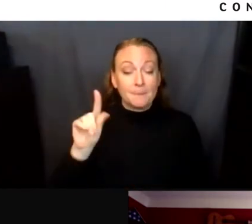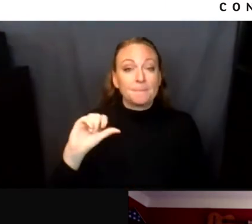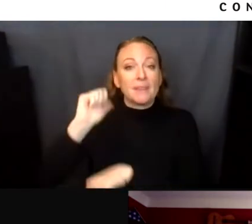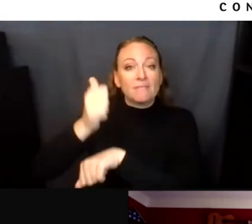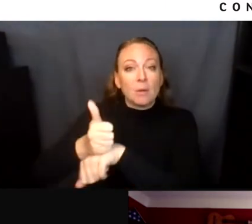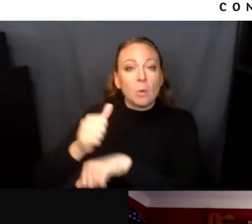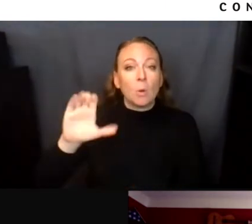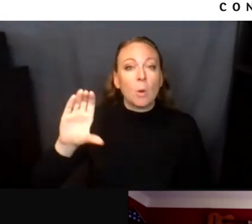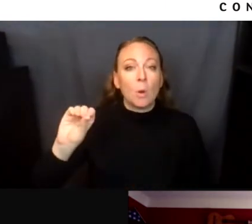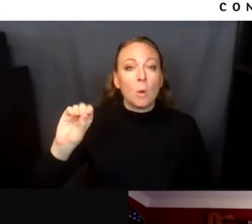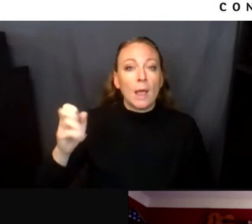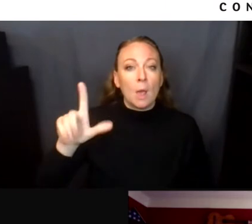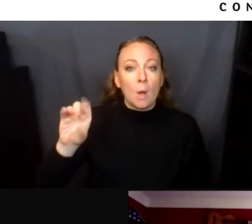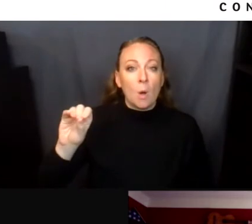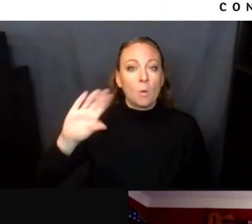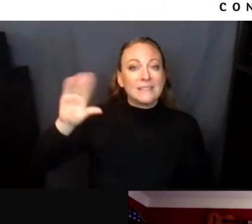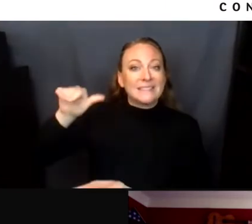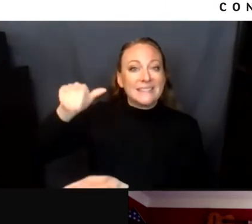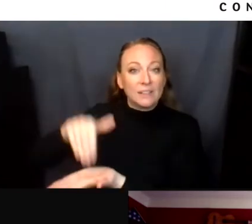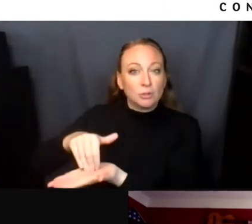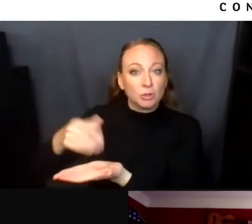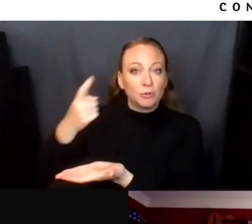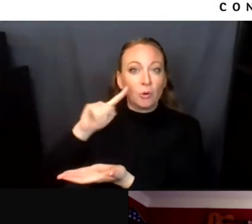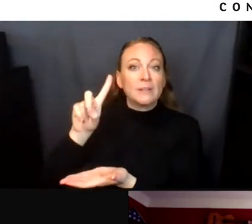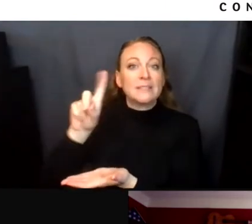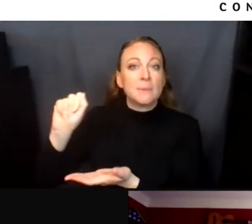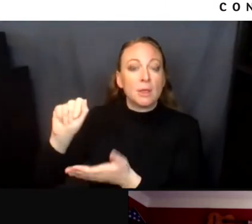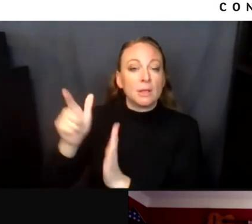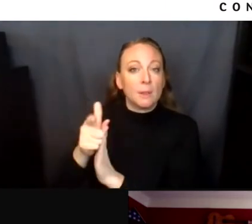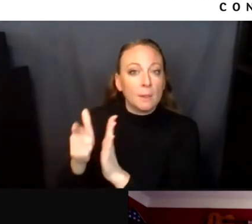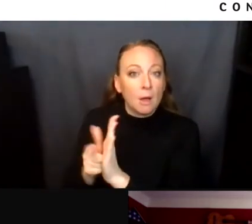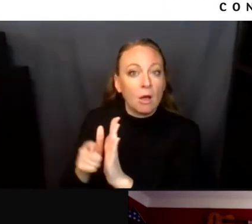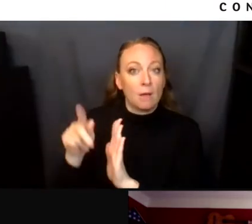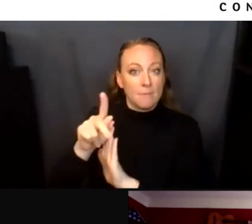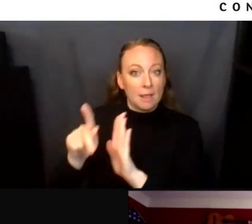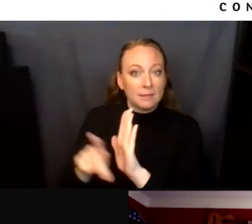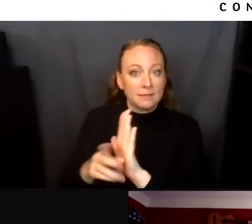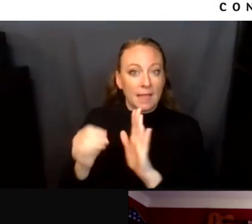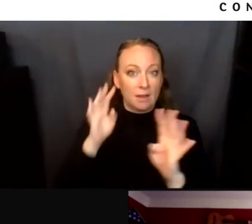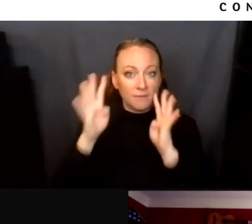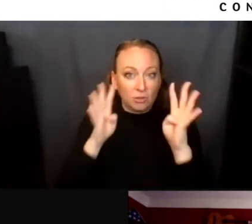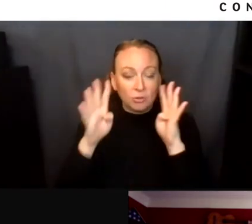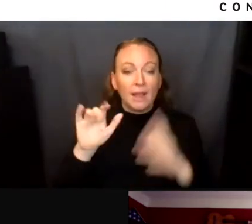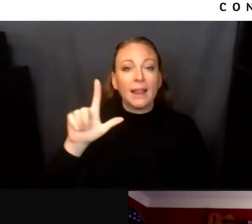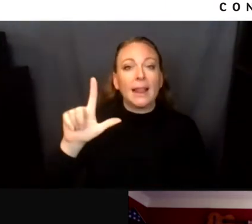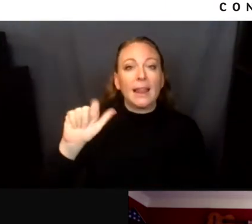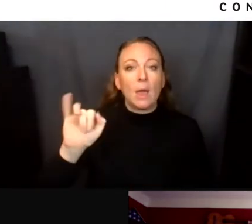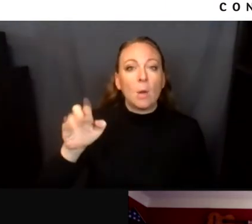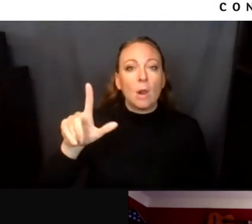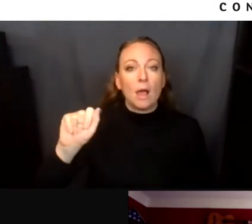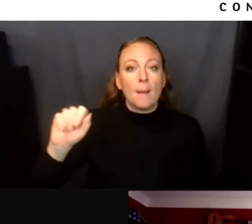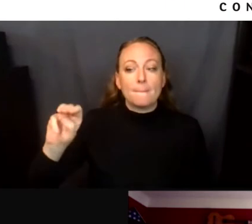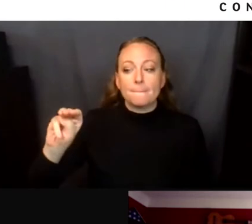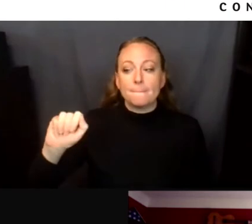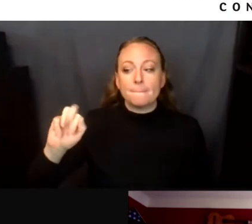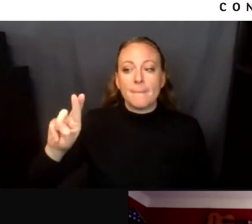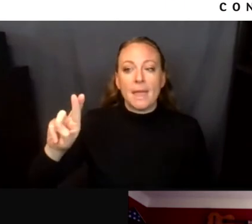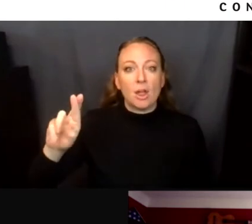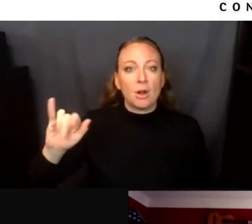for Disability Law, Policy and Innovation at Loyola Marymount University, his Alma mater.